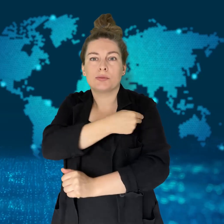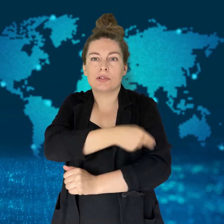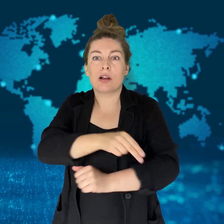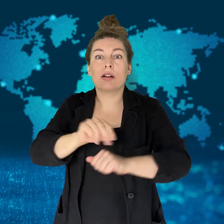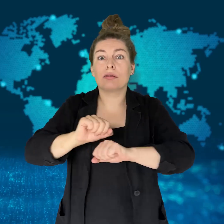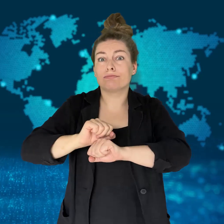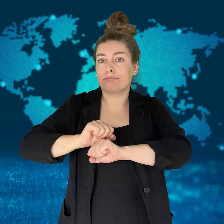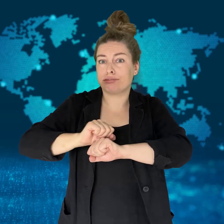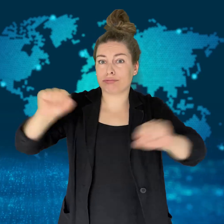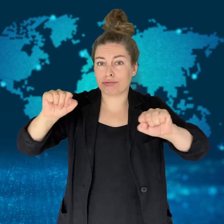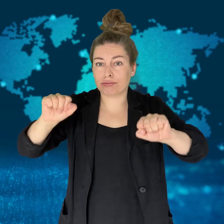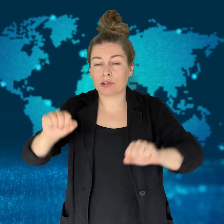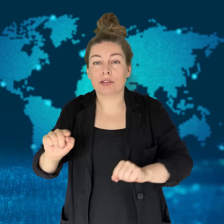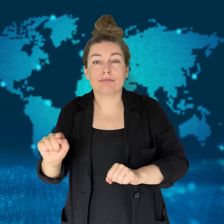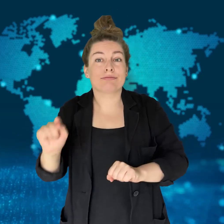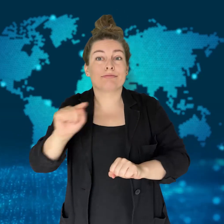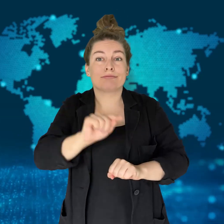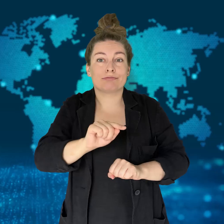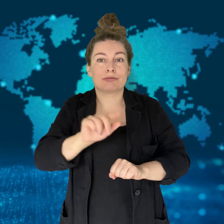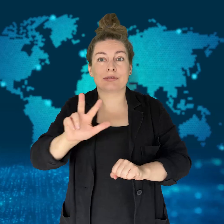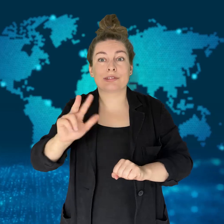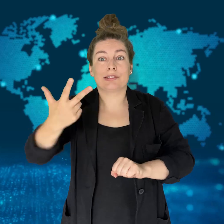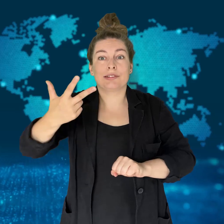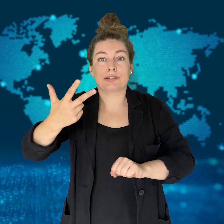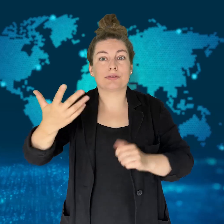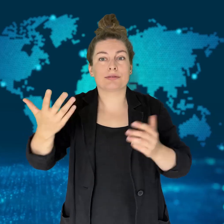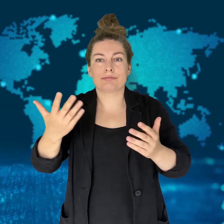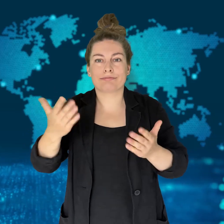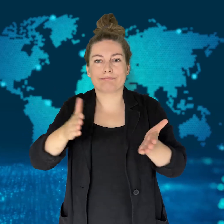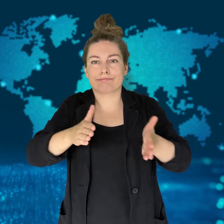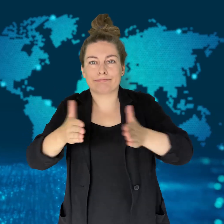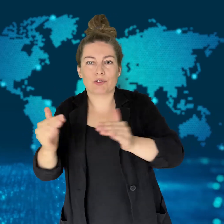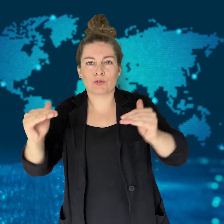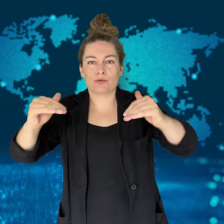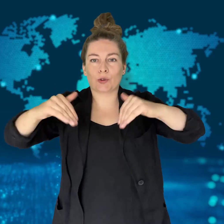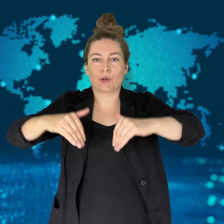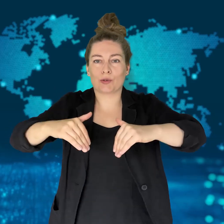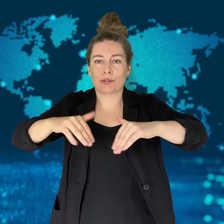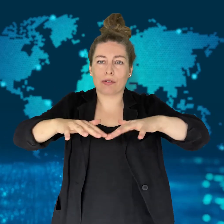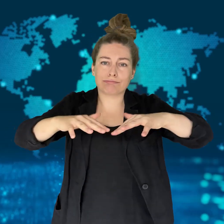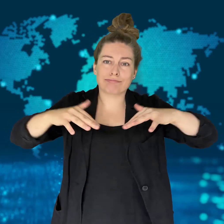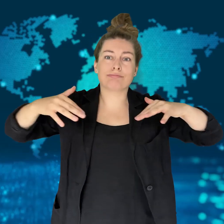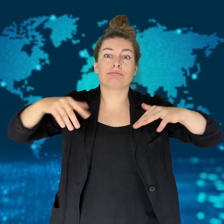She had a baby strapped to her back when she set off her device.